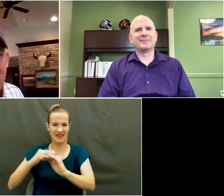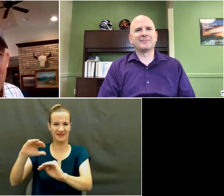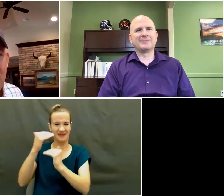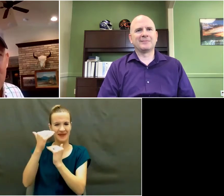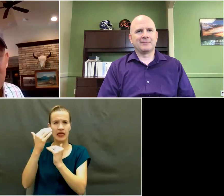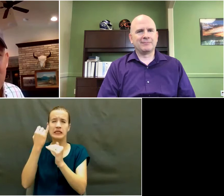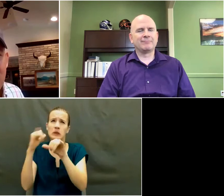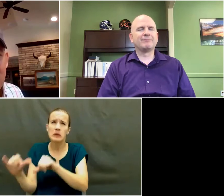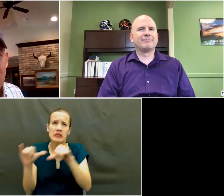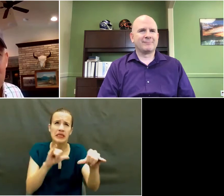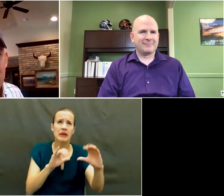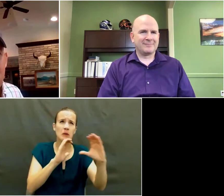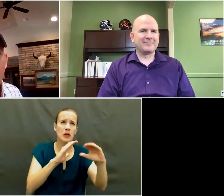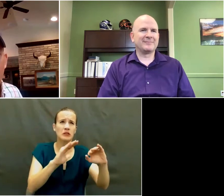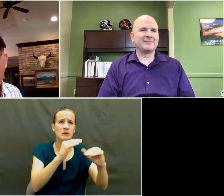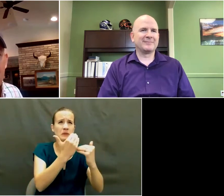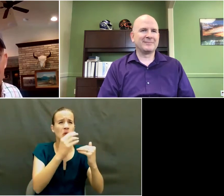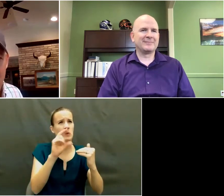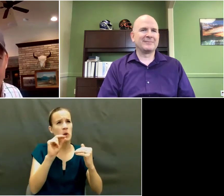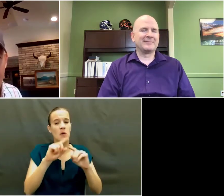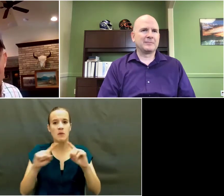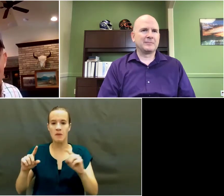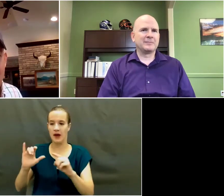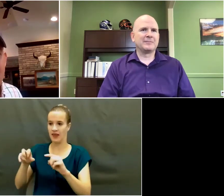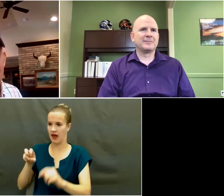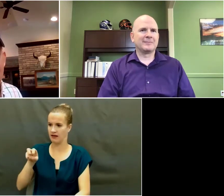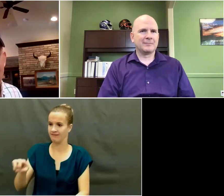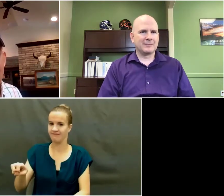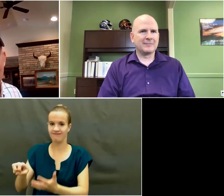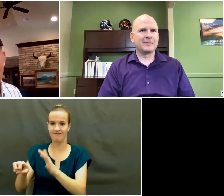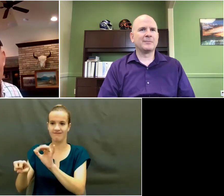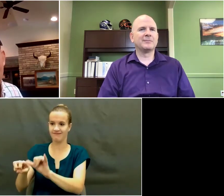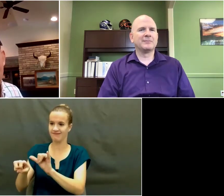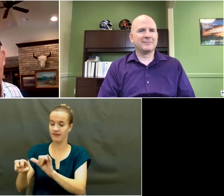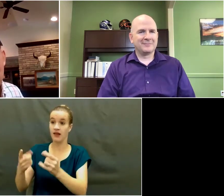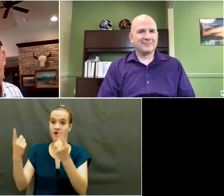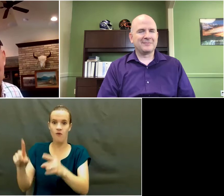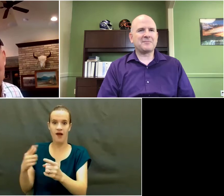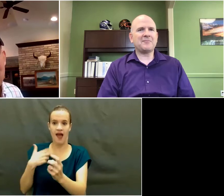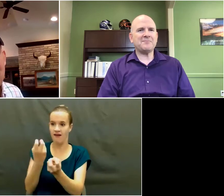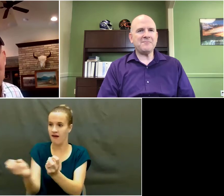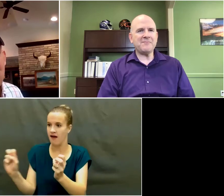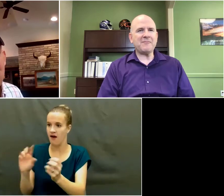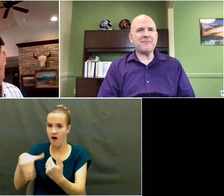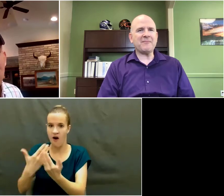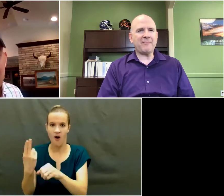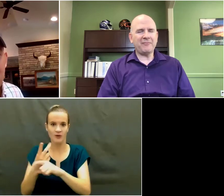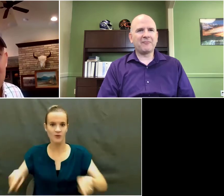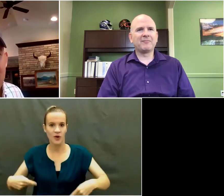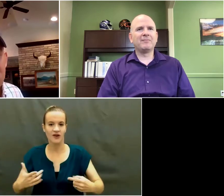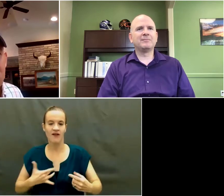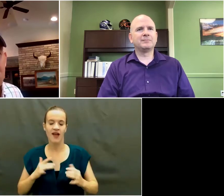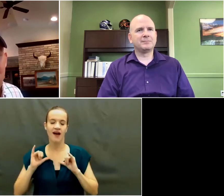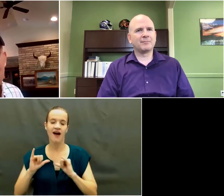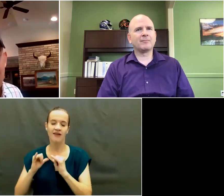where the norm, the norm is changed. And, you know, you look like everybody else you function